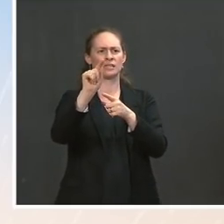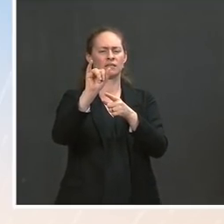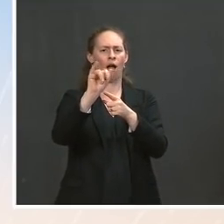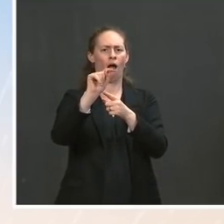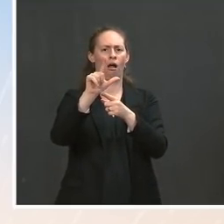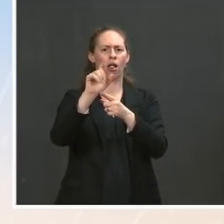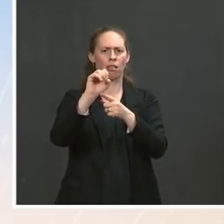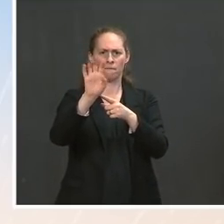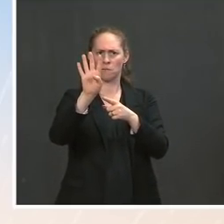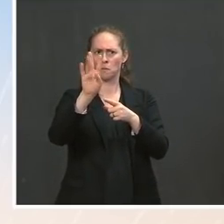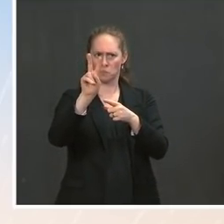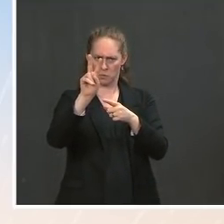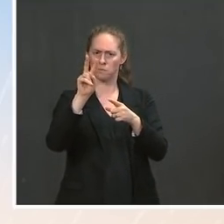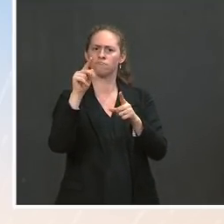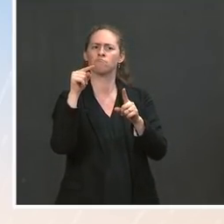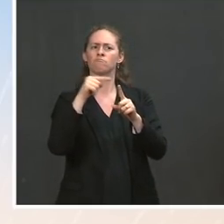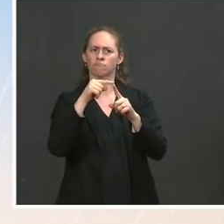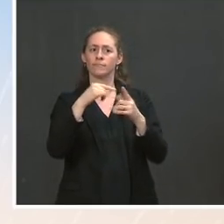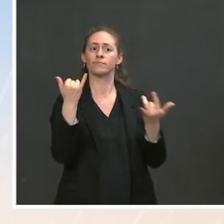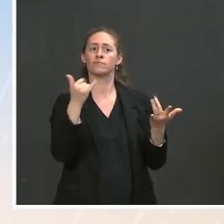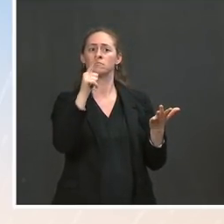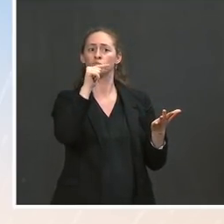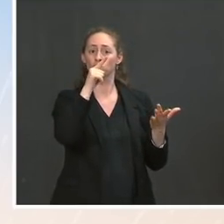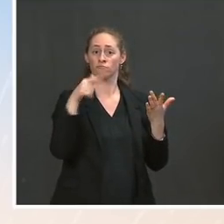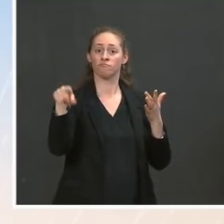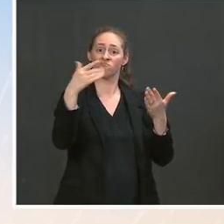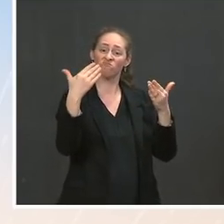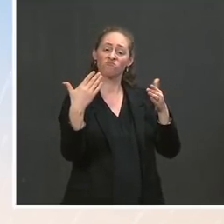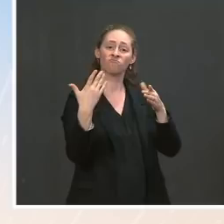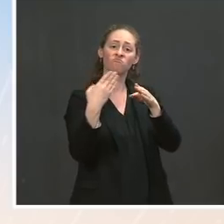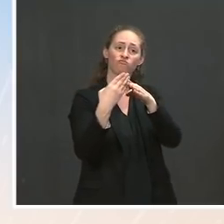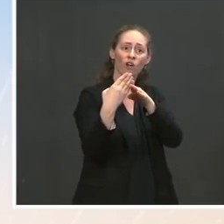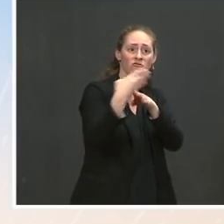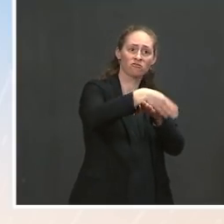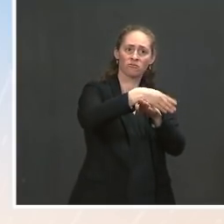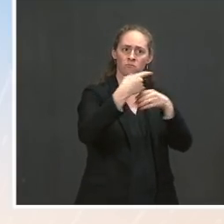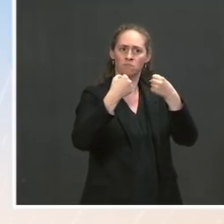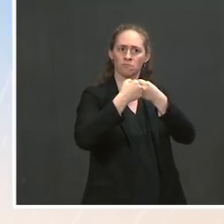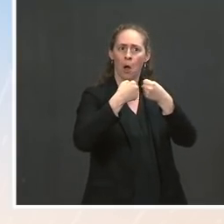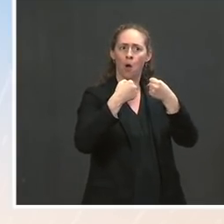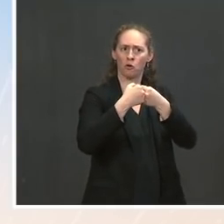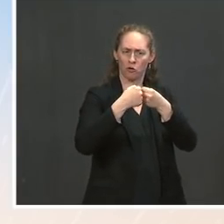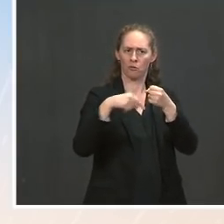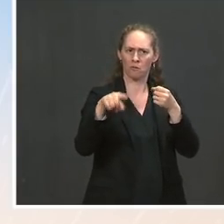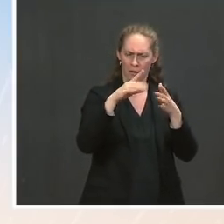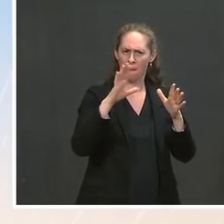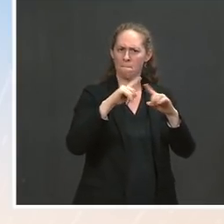Before President Biden was president, several lawmakers, including then- Senator Harris, now Vice President, obviously,